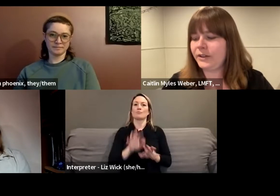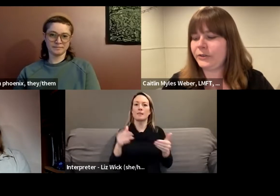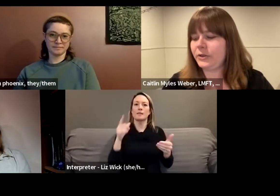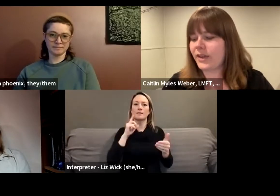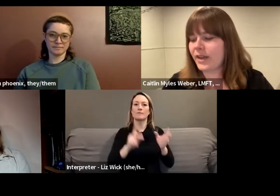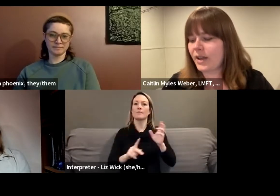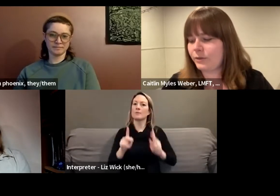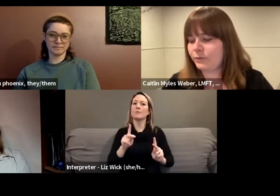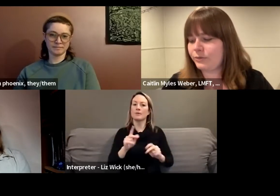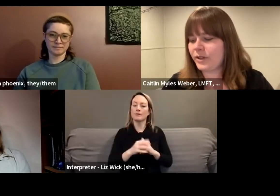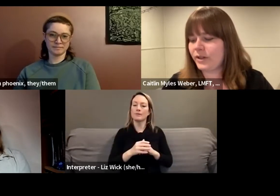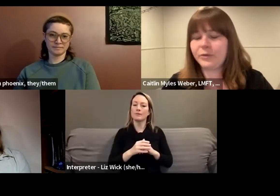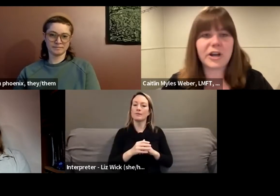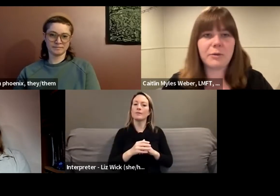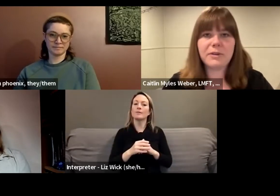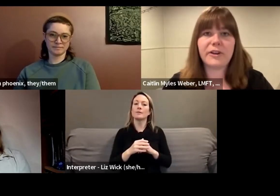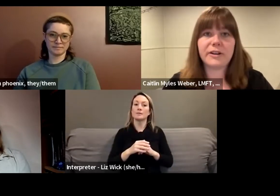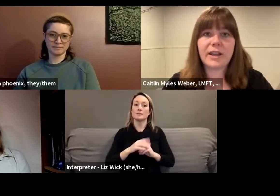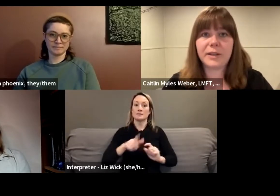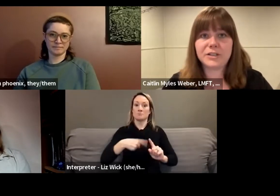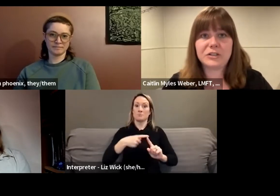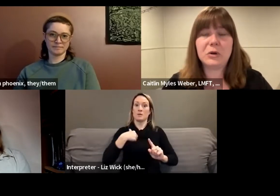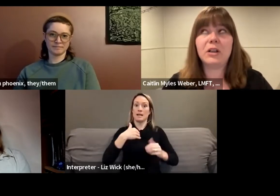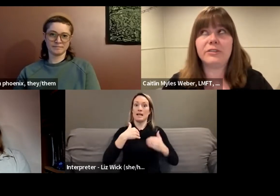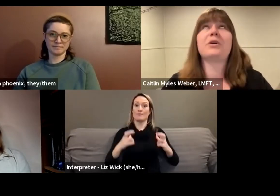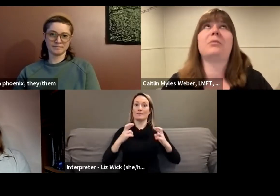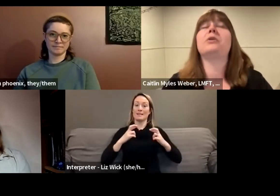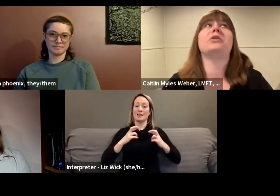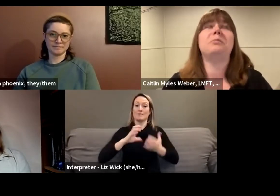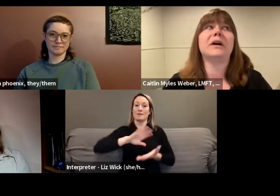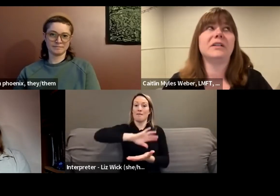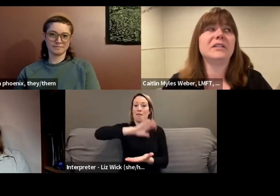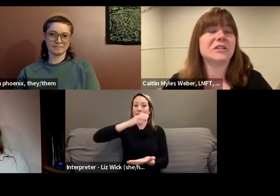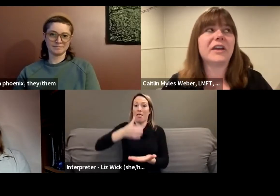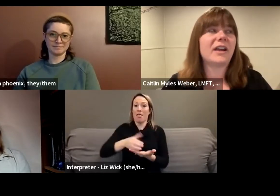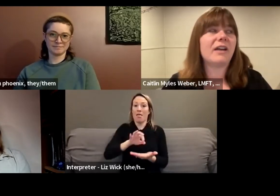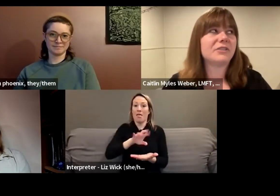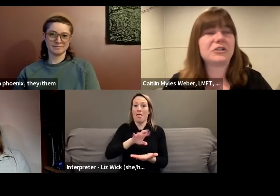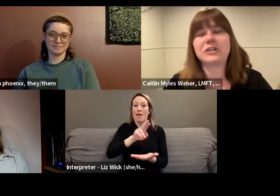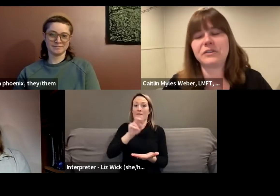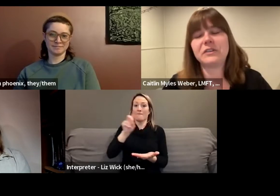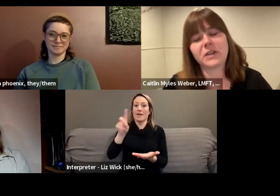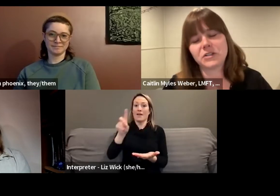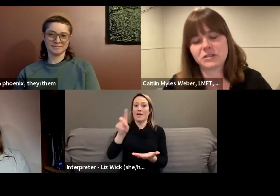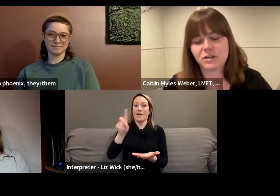And as soon as I have a retirement fund, I plan to do all of it pro bono, but until then I have to charge for the session